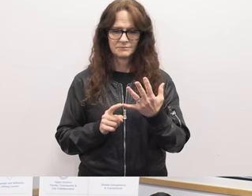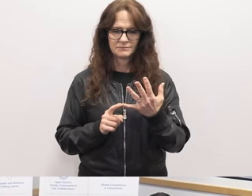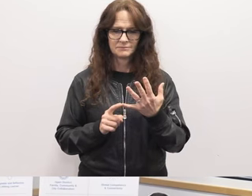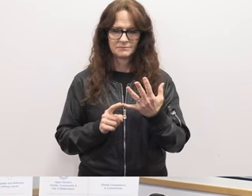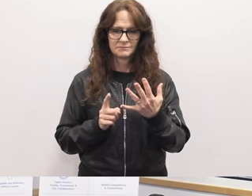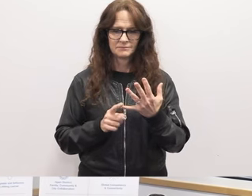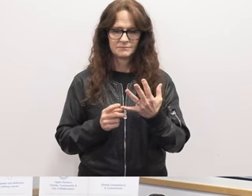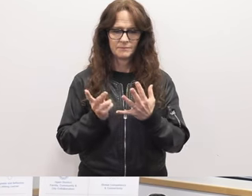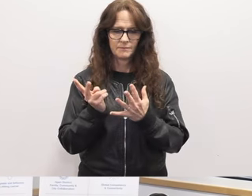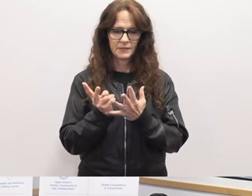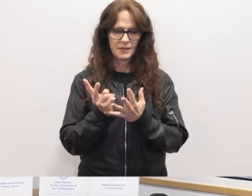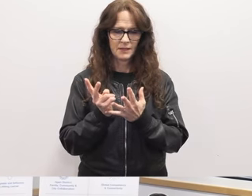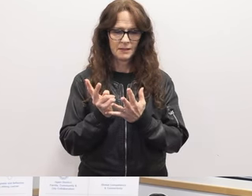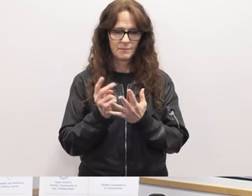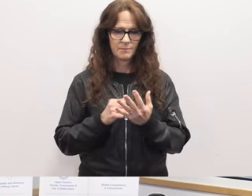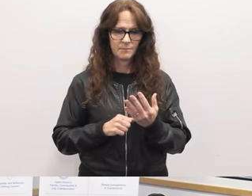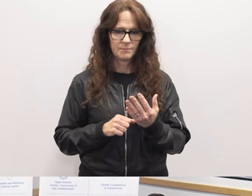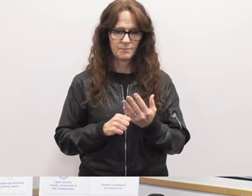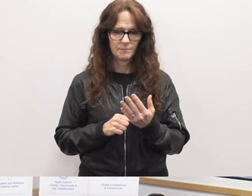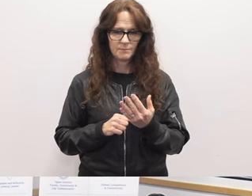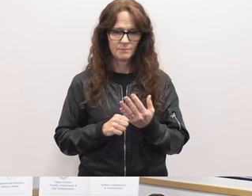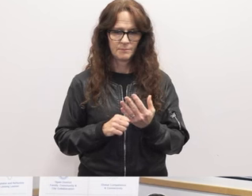[Maria Lopez] Keep. [AJ Crabill] Four.